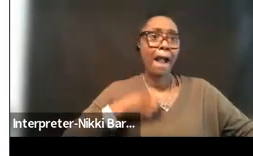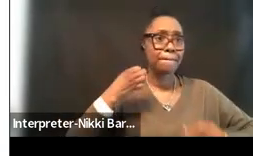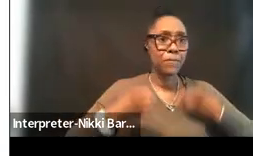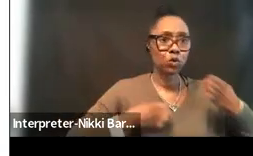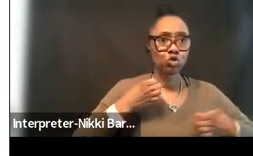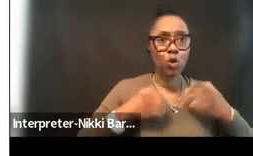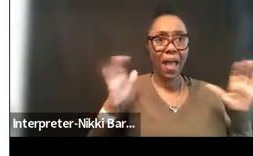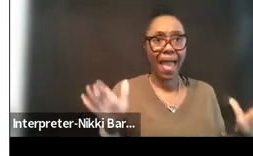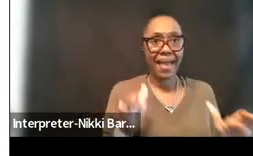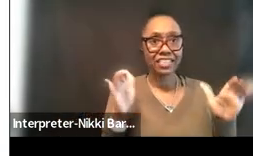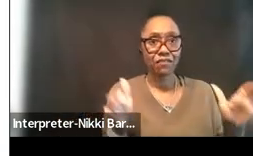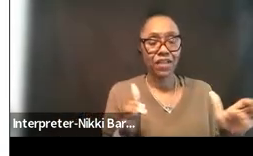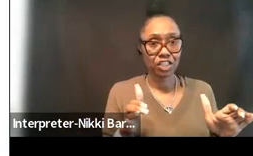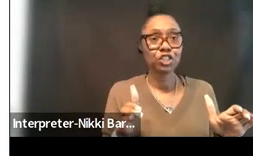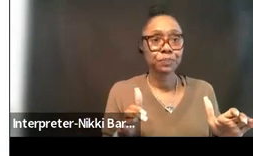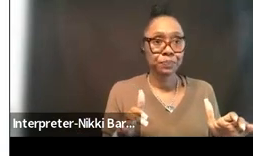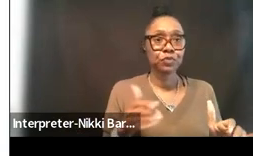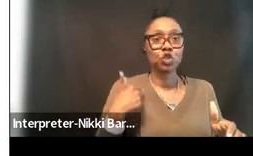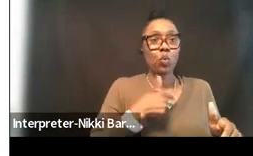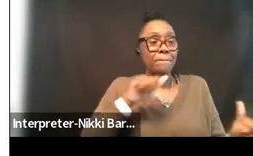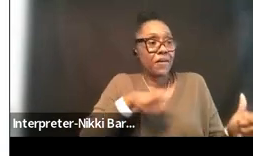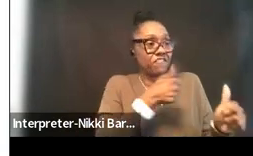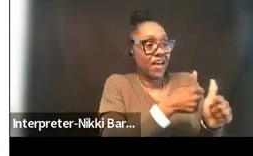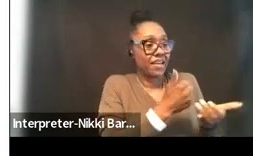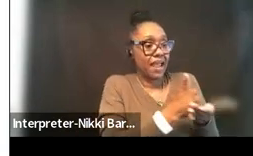So this emotional activation.